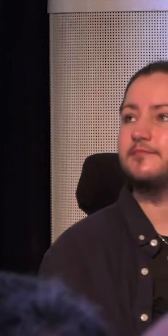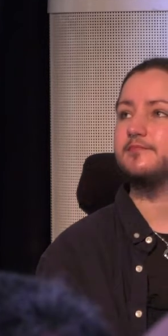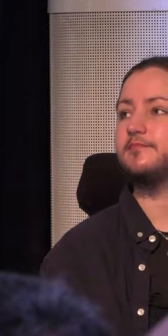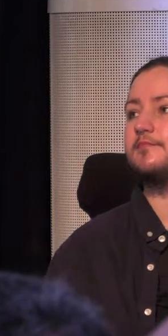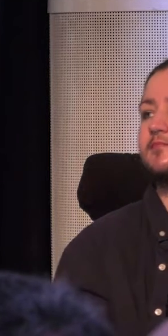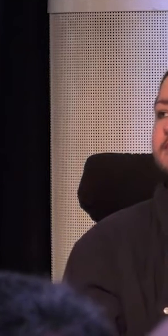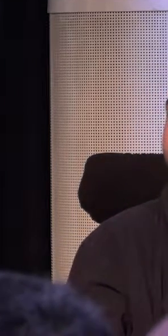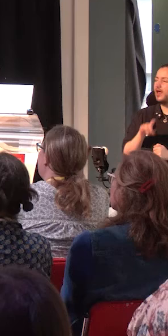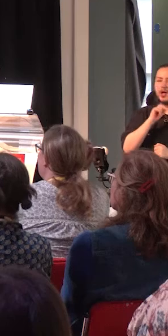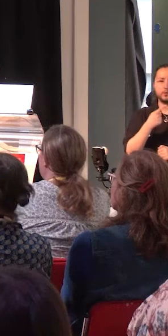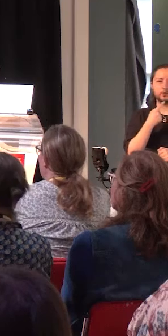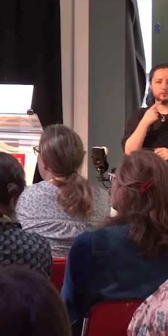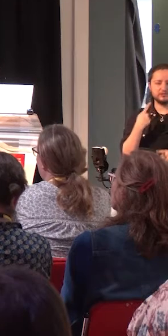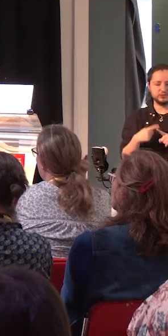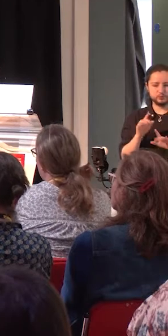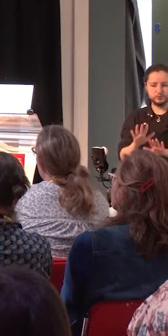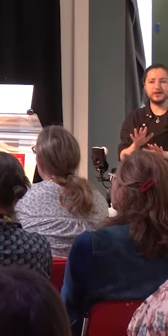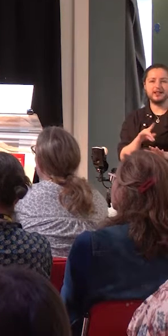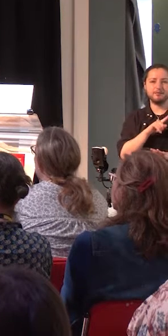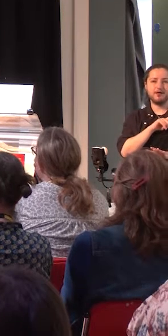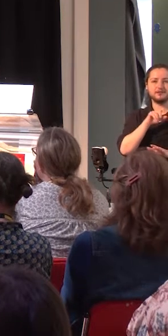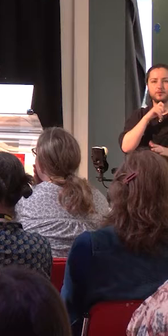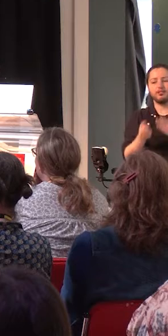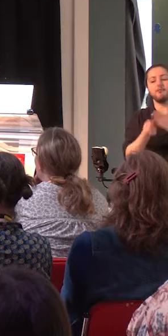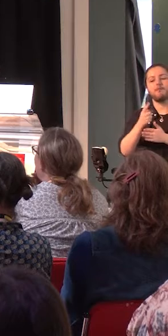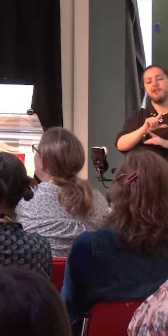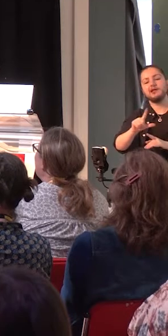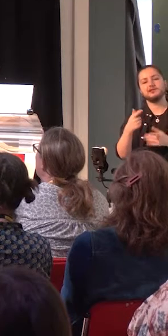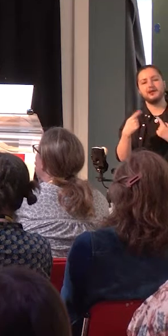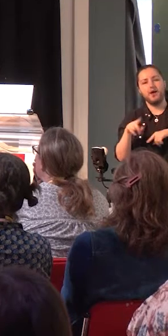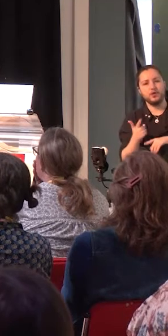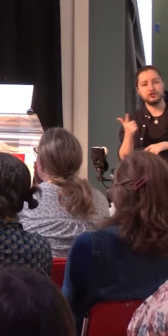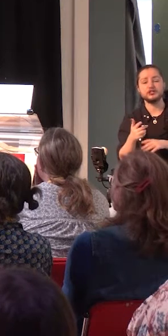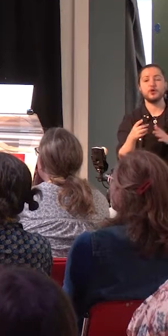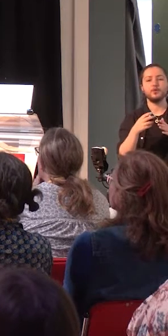I'm just gonna mention this quickly now because this is gonna come in later within our journey, so Artsmark.